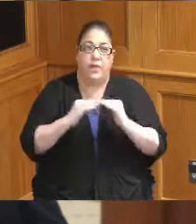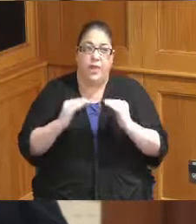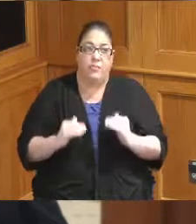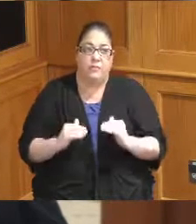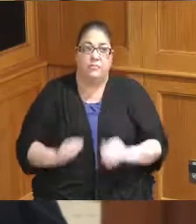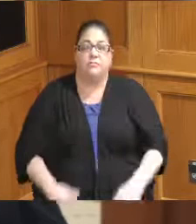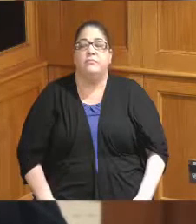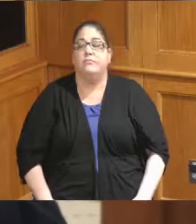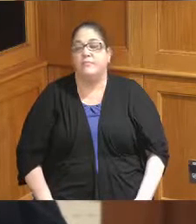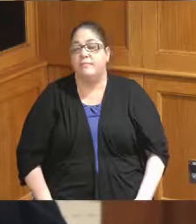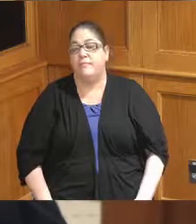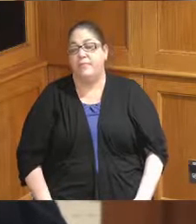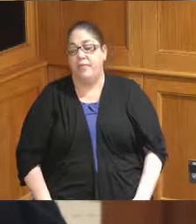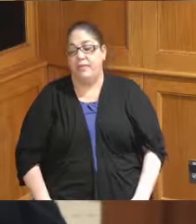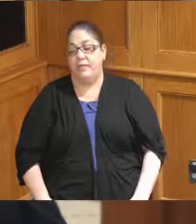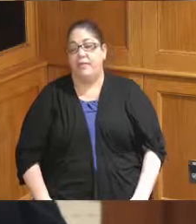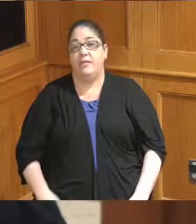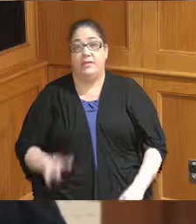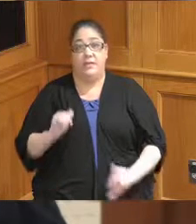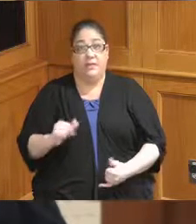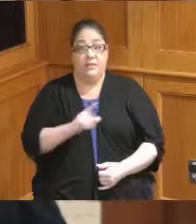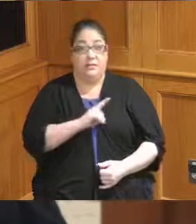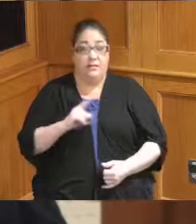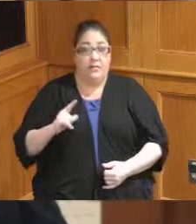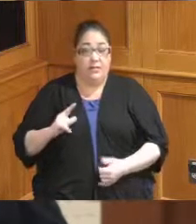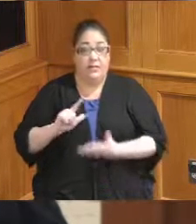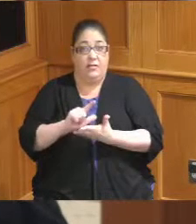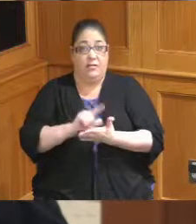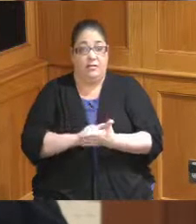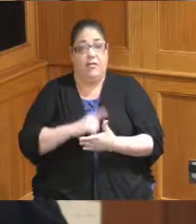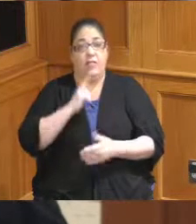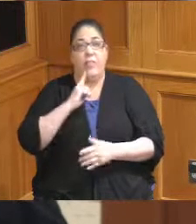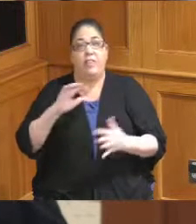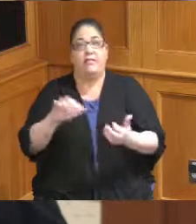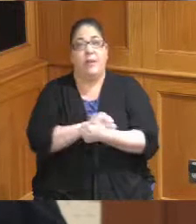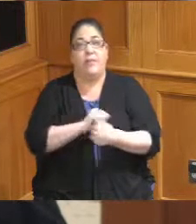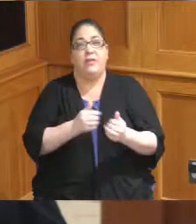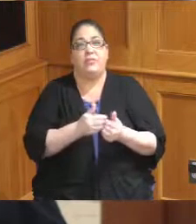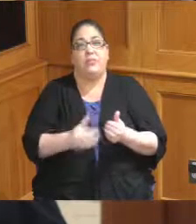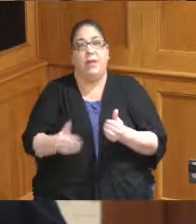this legislation as Indicated will authorize the demolition of the remaining homes that